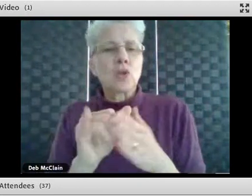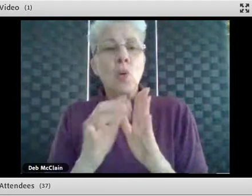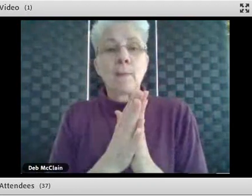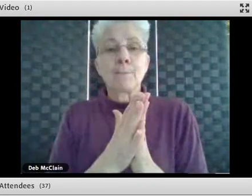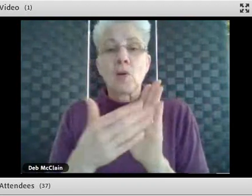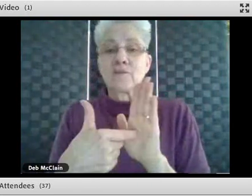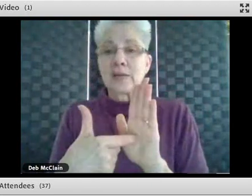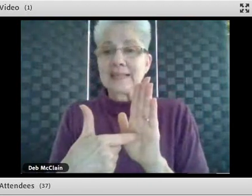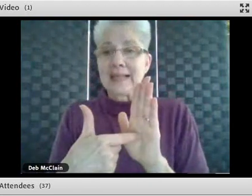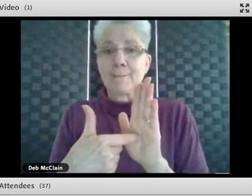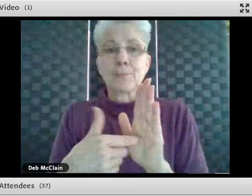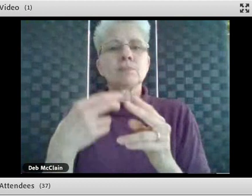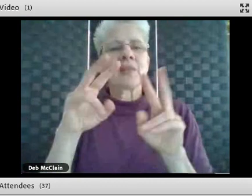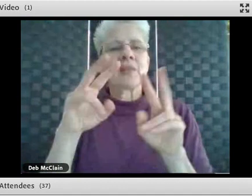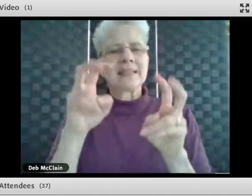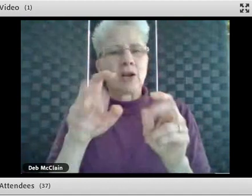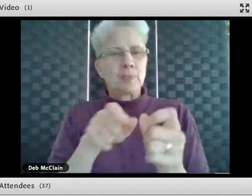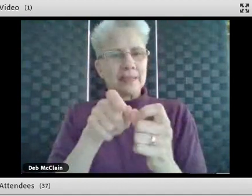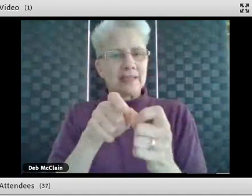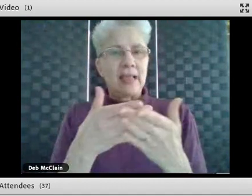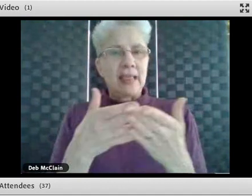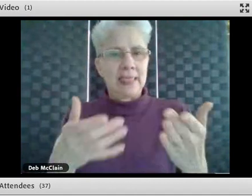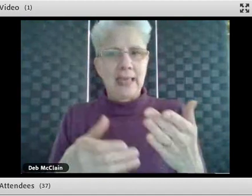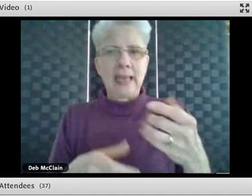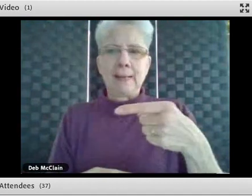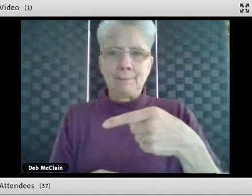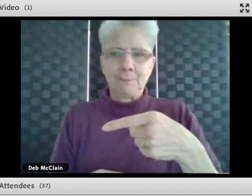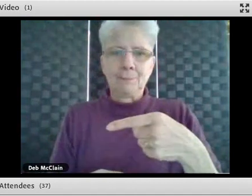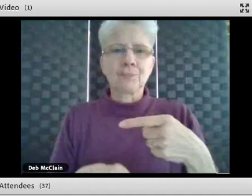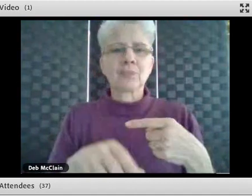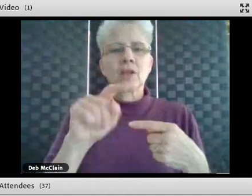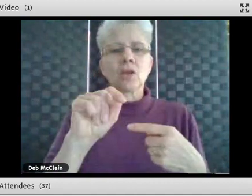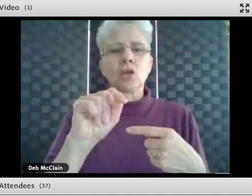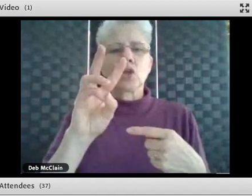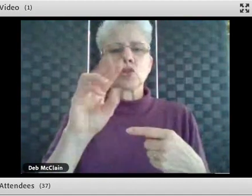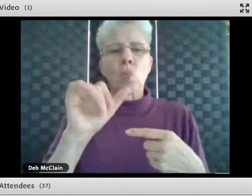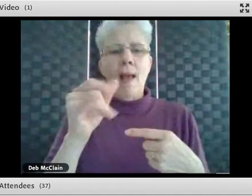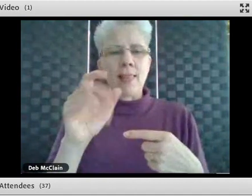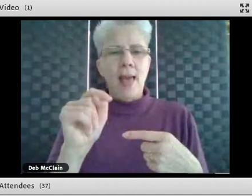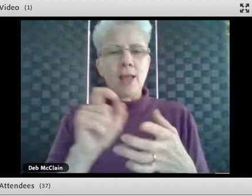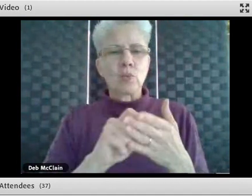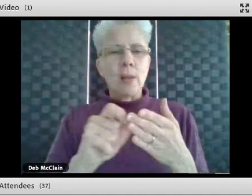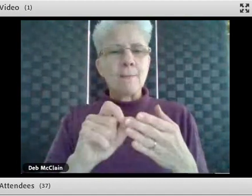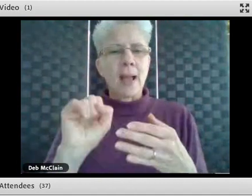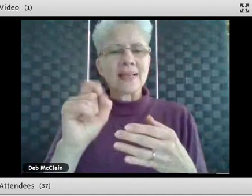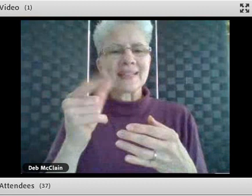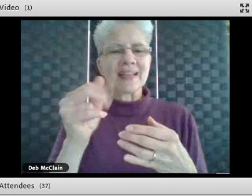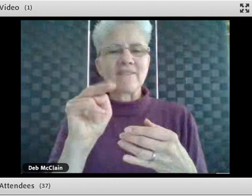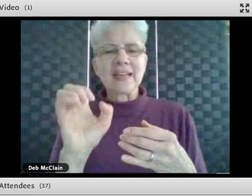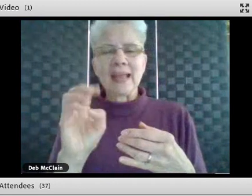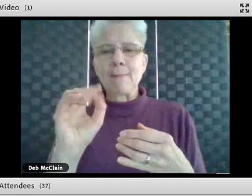is titled a certain thing, titled "Twilight." It is created by Stephenie Meyer, part of a series and so forth, okay?